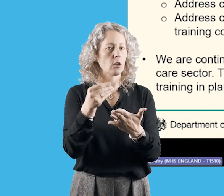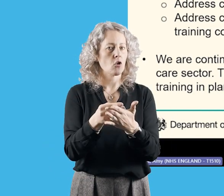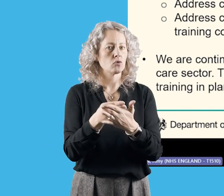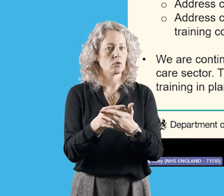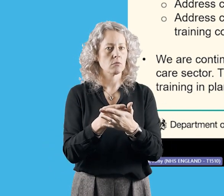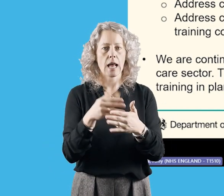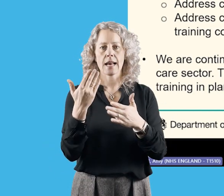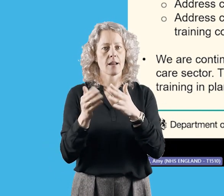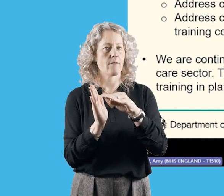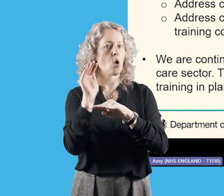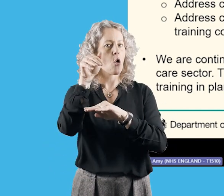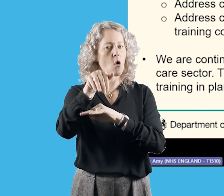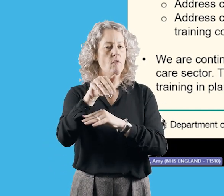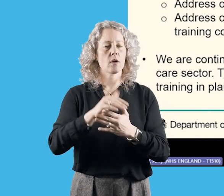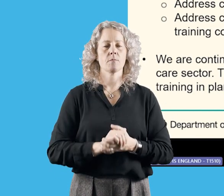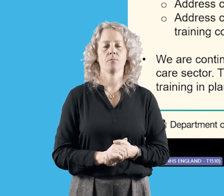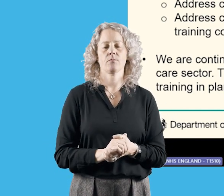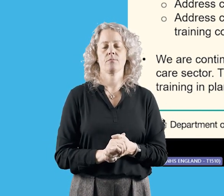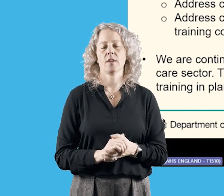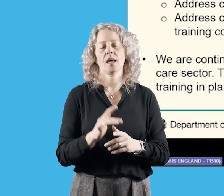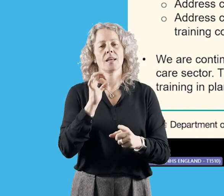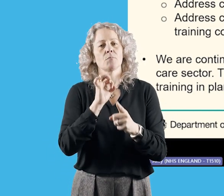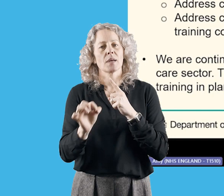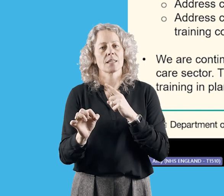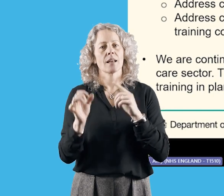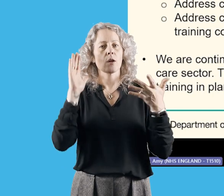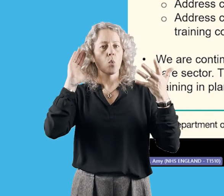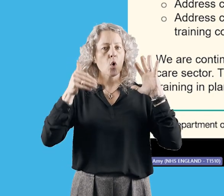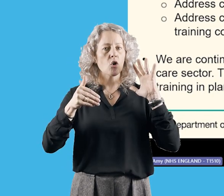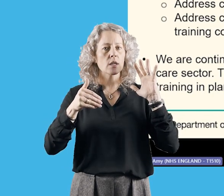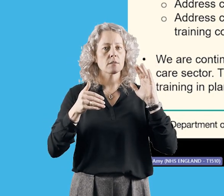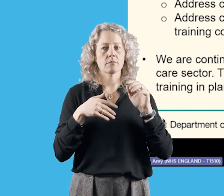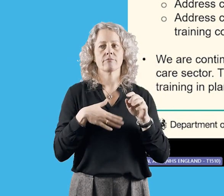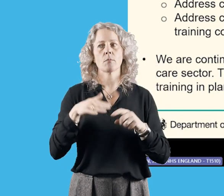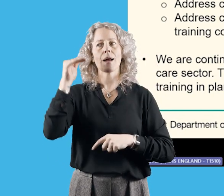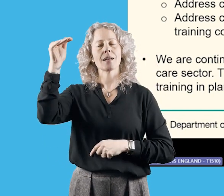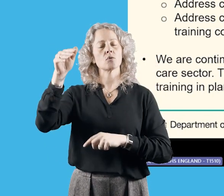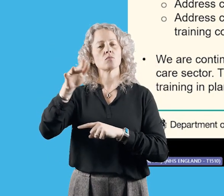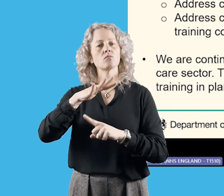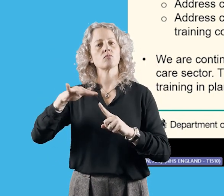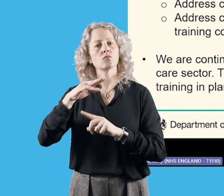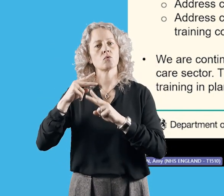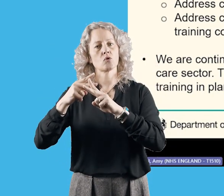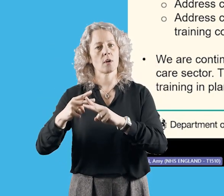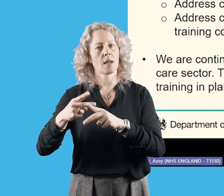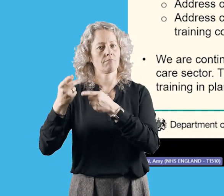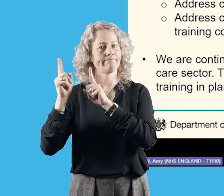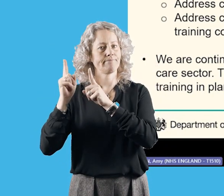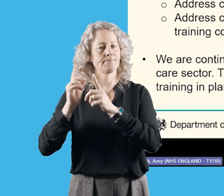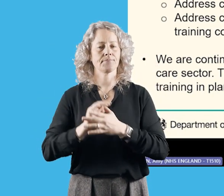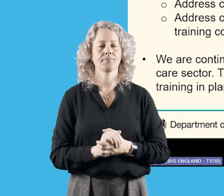These are specifically some concerns that we've been hearing from adult social care employers and the organisation delivering